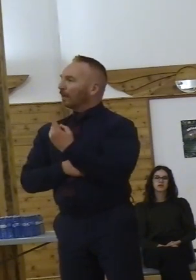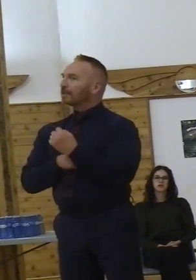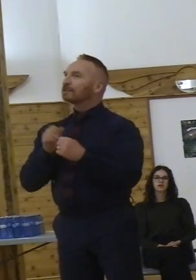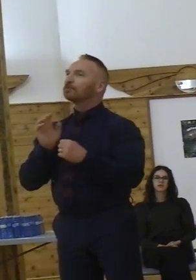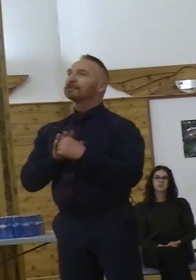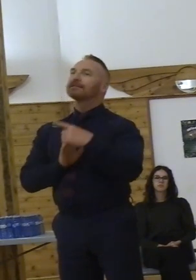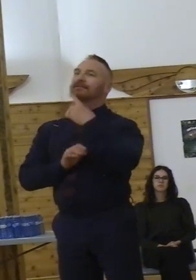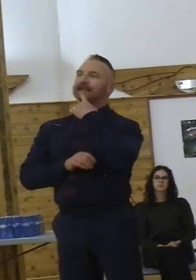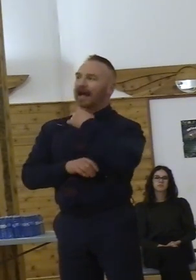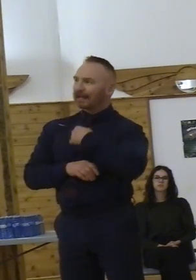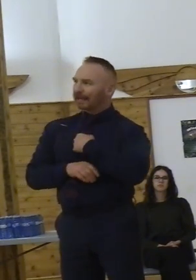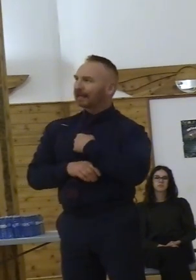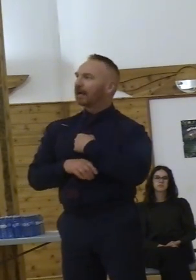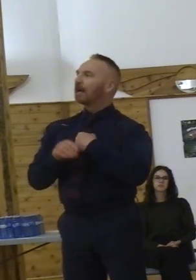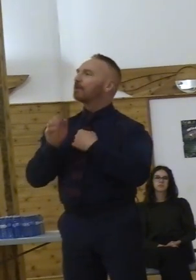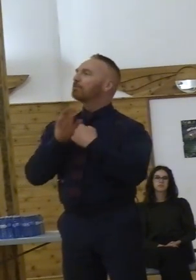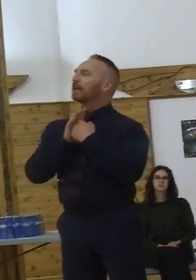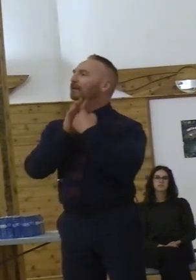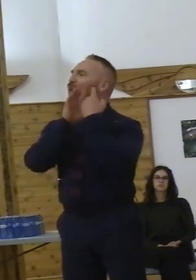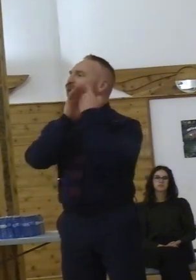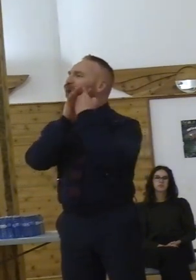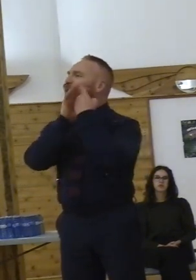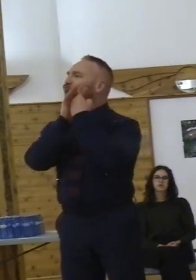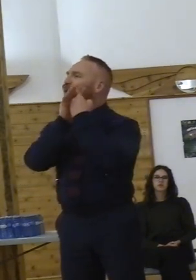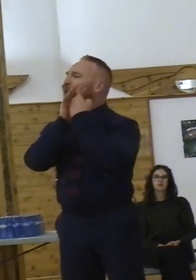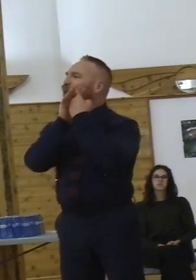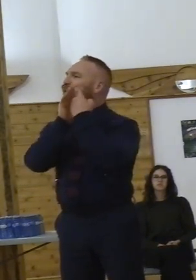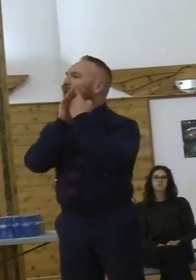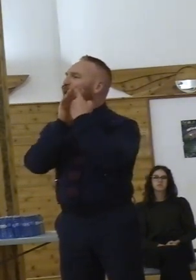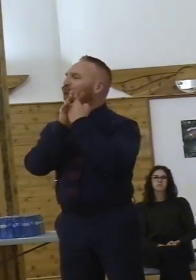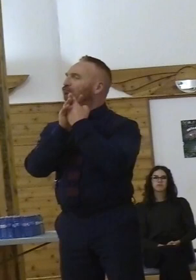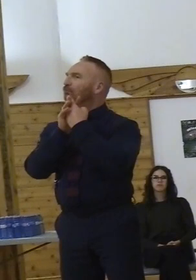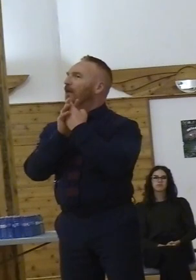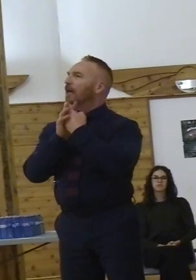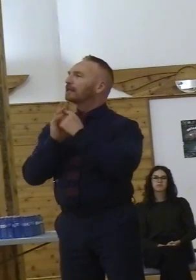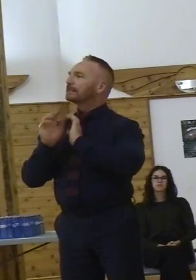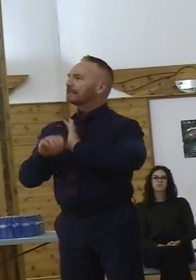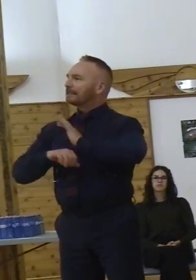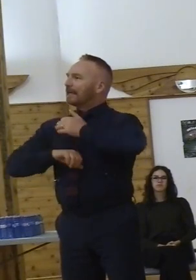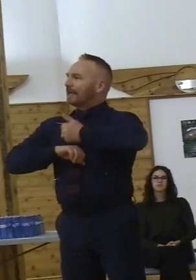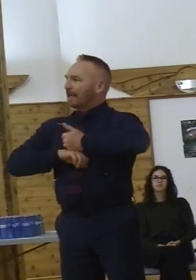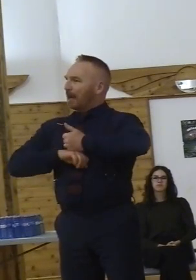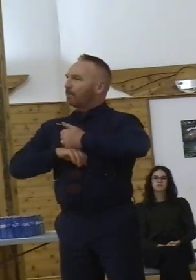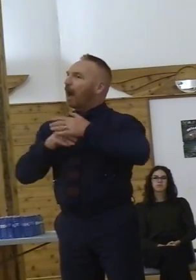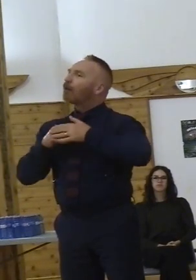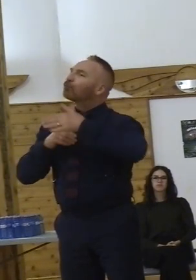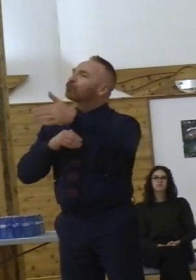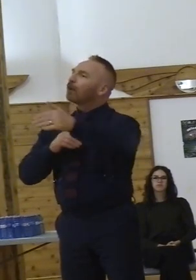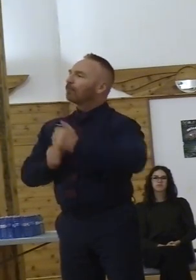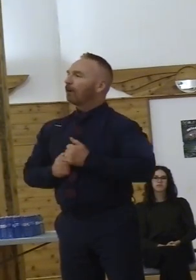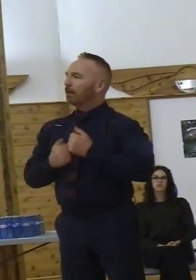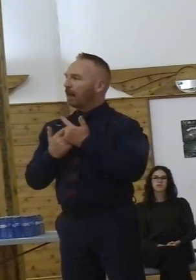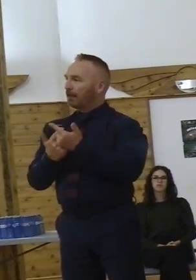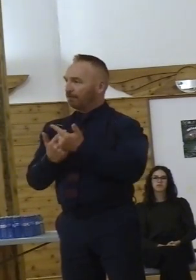I guess setting my ways of what's in front of us when we get over.